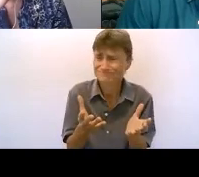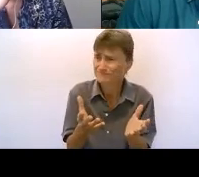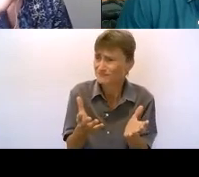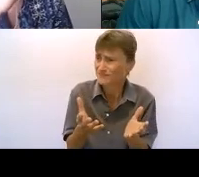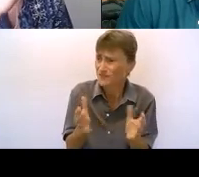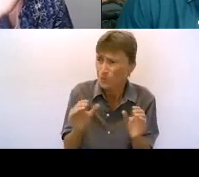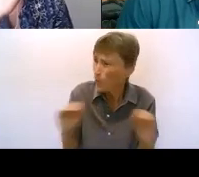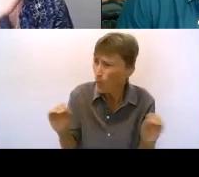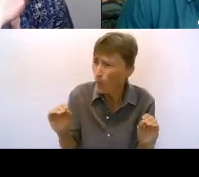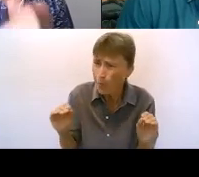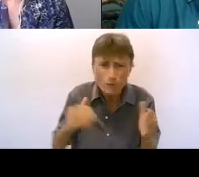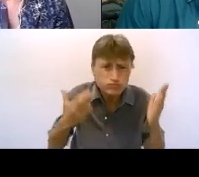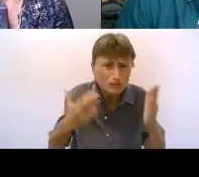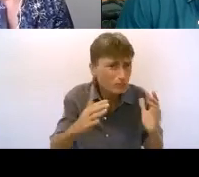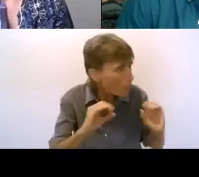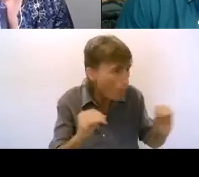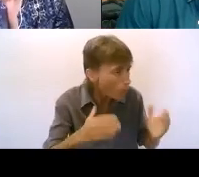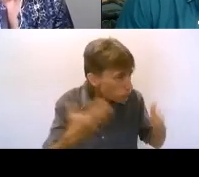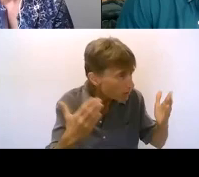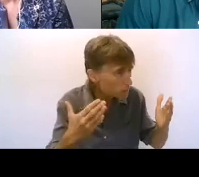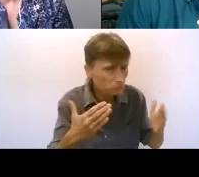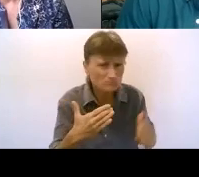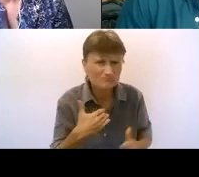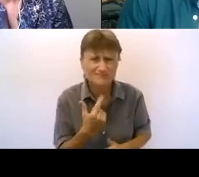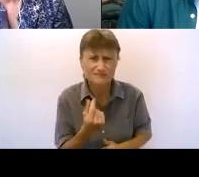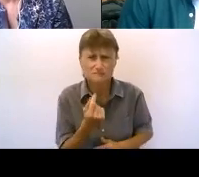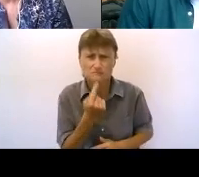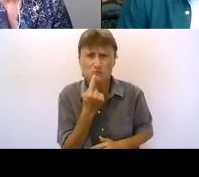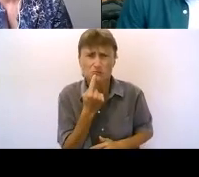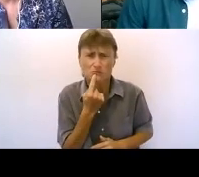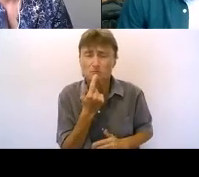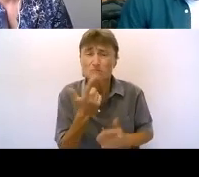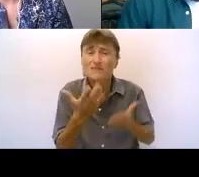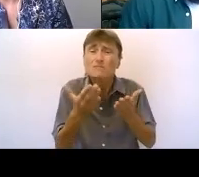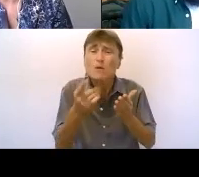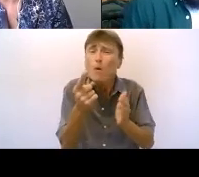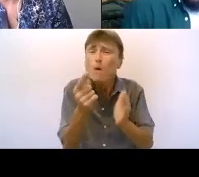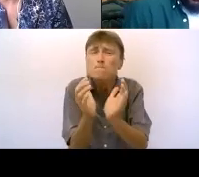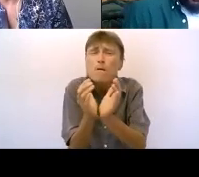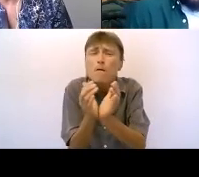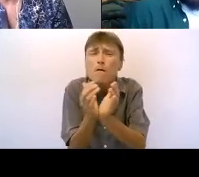that because I've been asking like what is it. And so my commitment is to continue trusting